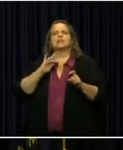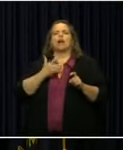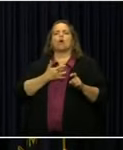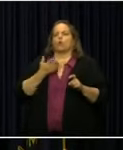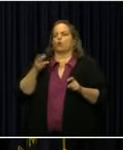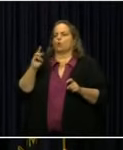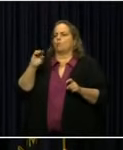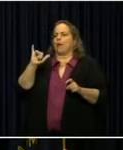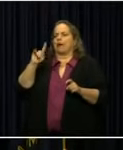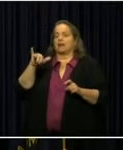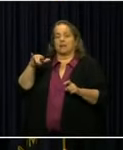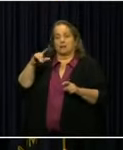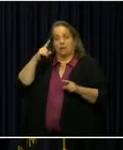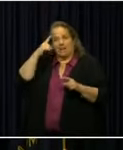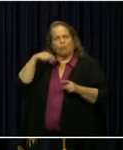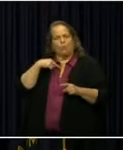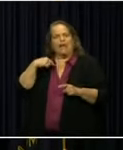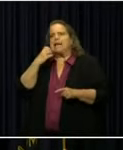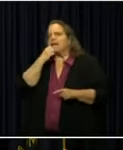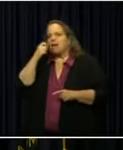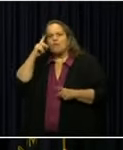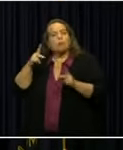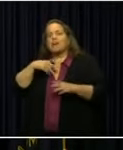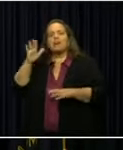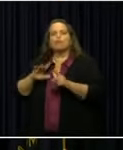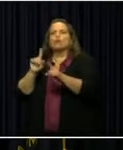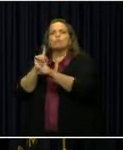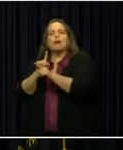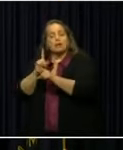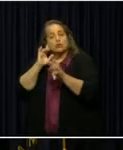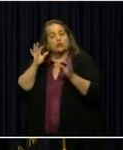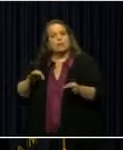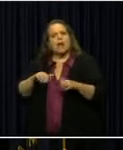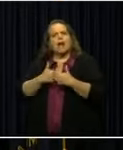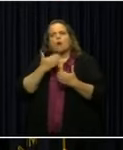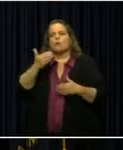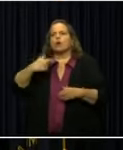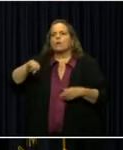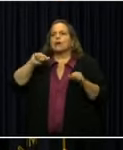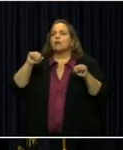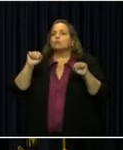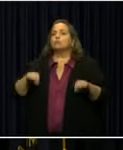KROGER AND THEN OUR CONTRACT